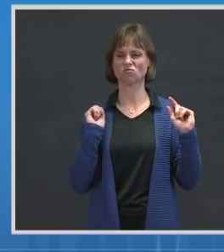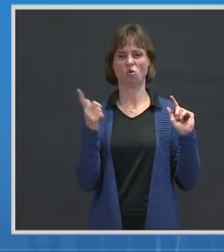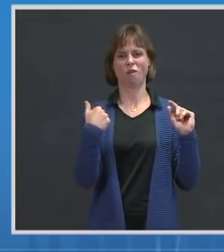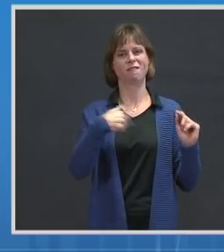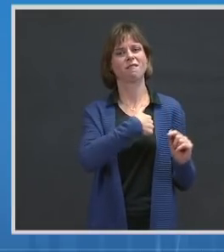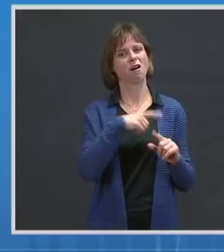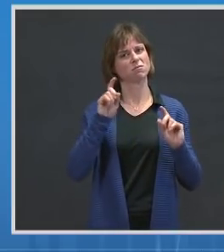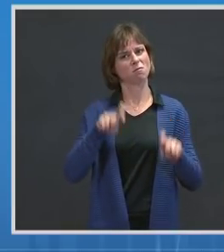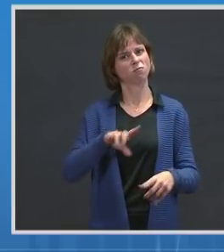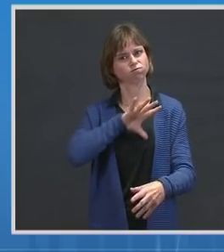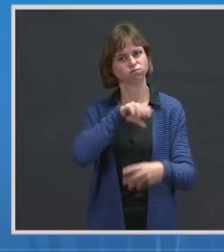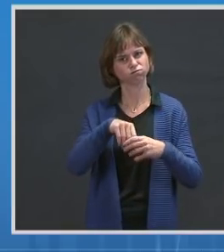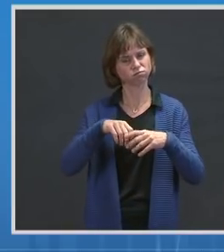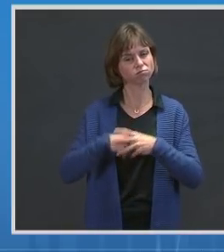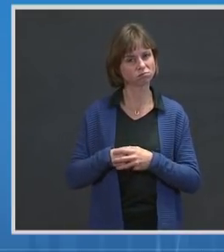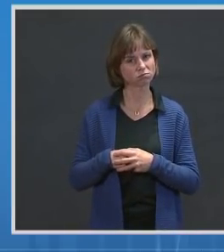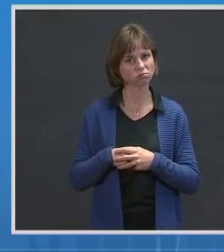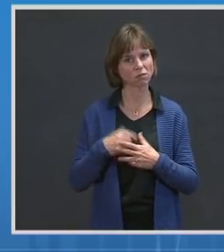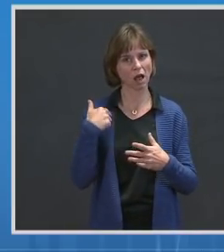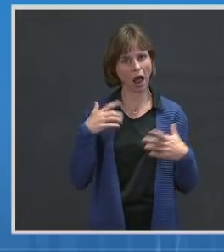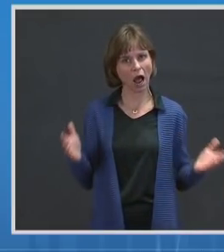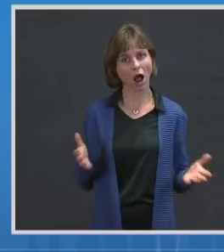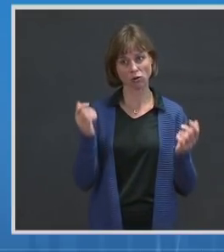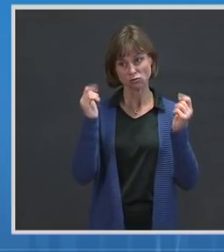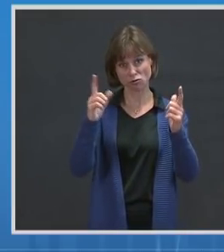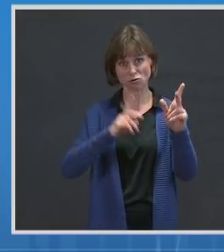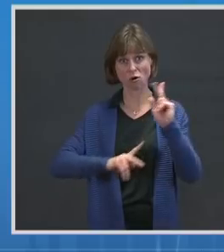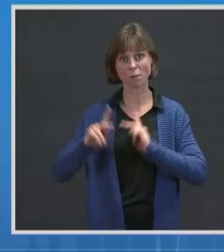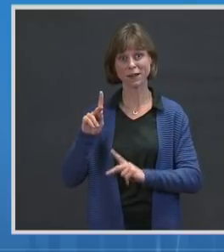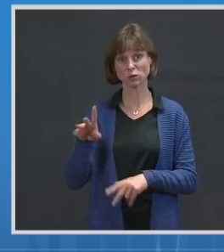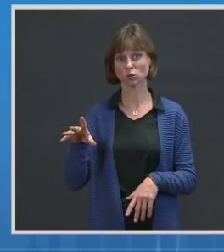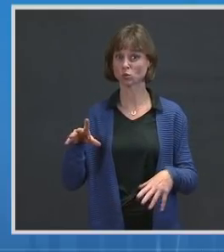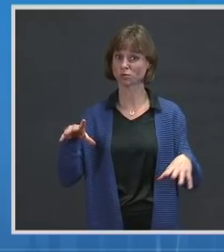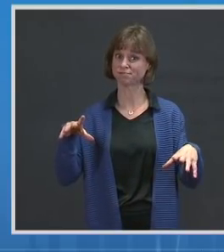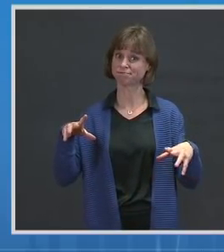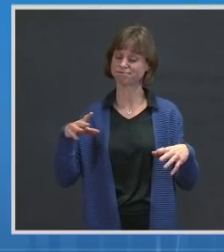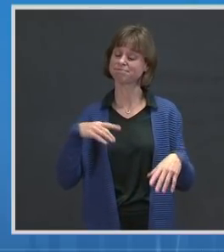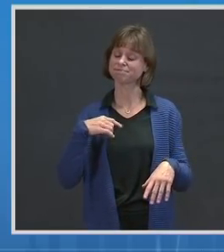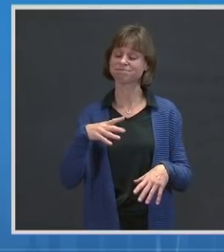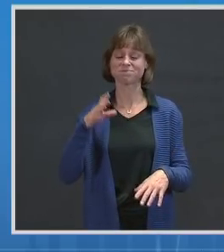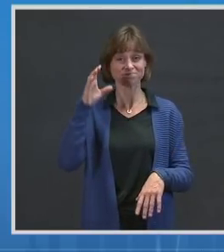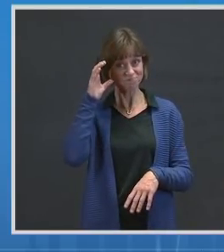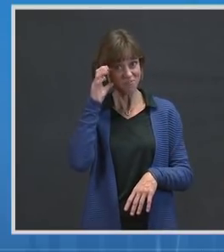That's why I encourage everyone to take the advice of Dr. Walensky, Dr. Fauci, and Dr. Nunez-Smith.